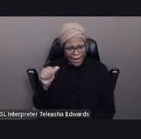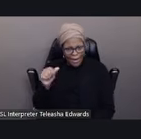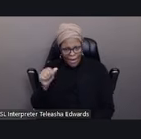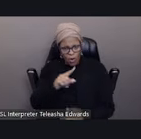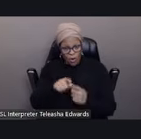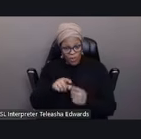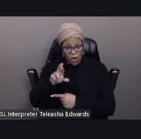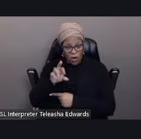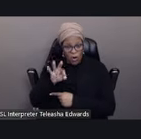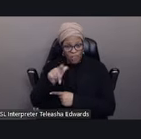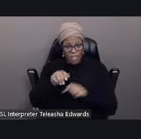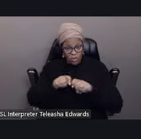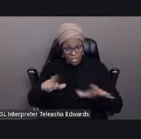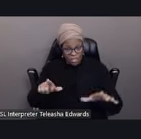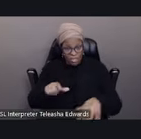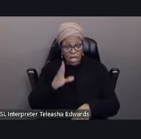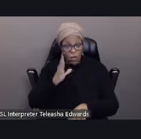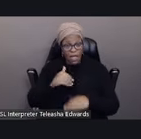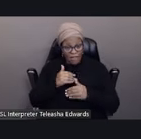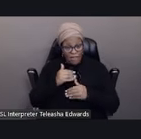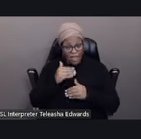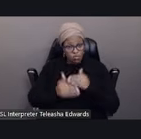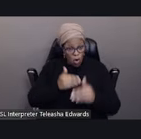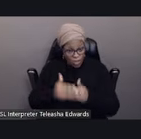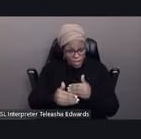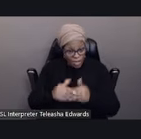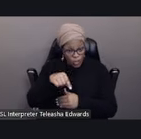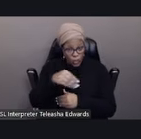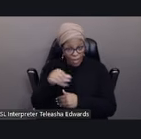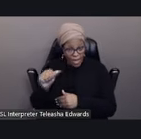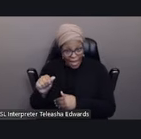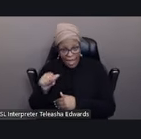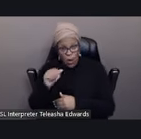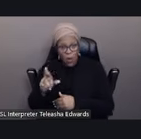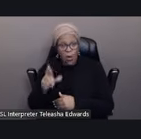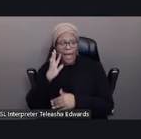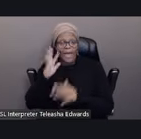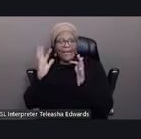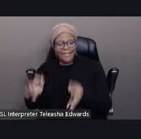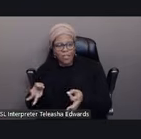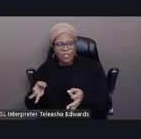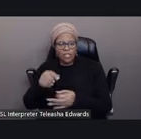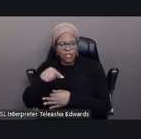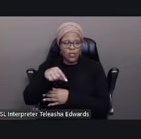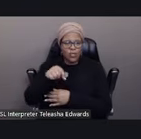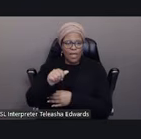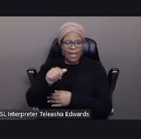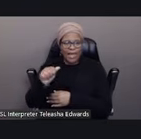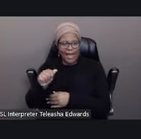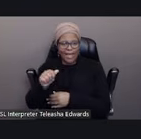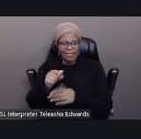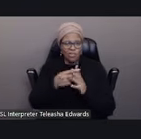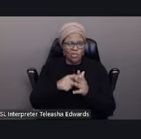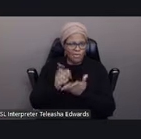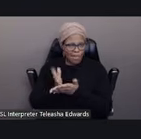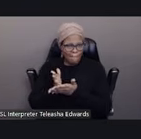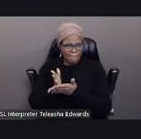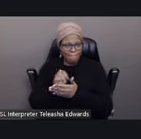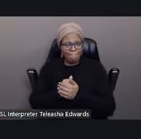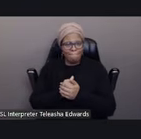there be a rolling Q&A or defined Q&A period? Um I believe our timeline slide and you'll see this